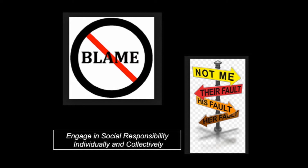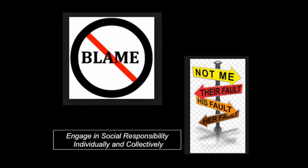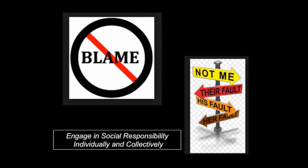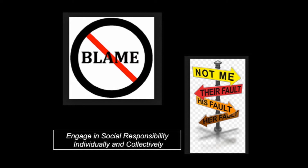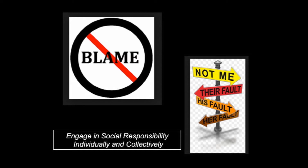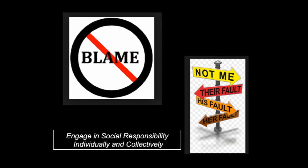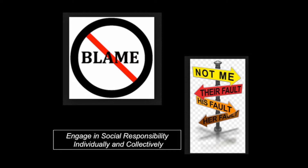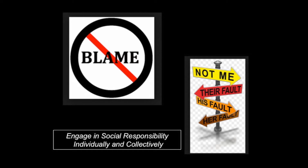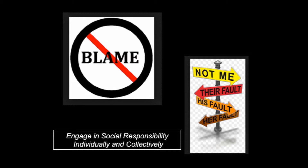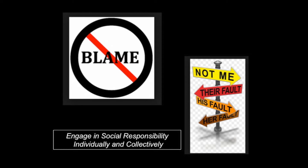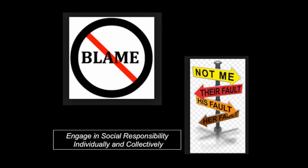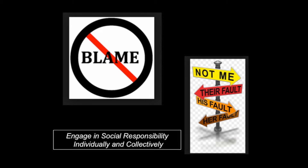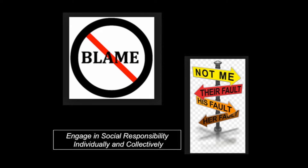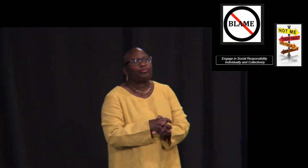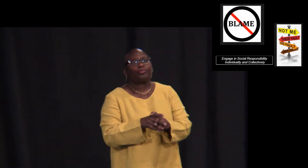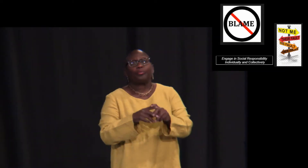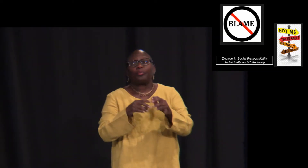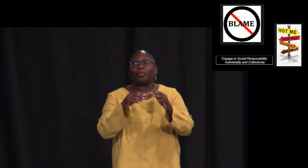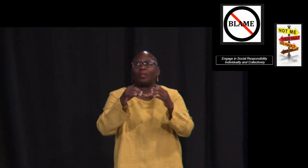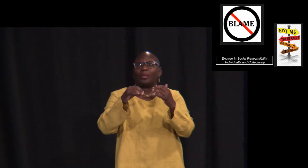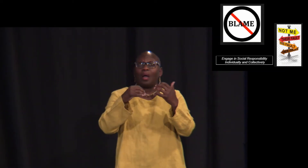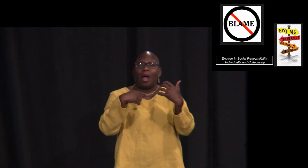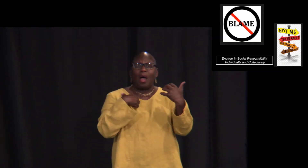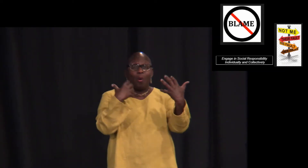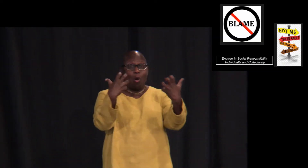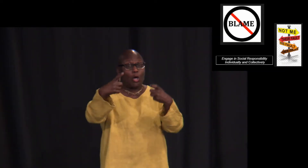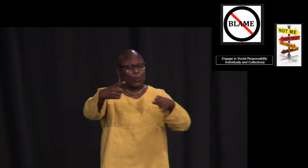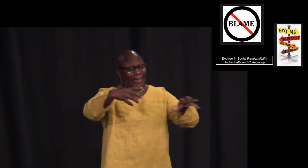The remainder of my presentation links to what Amy taught me.